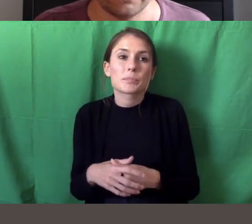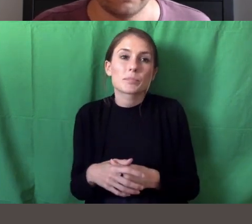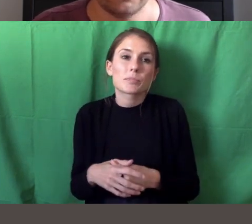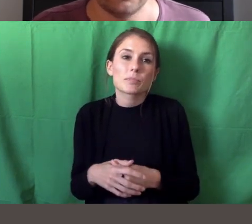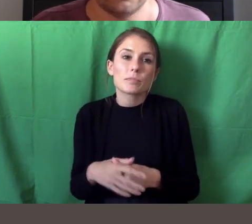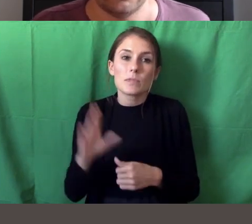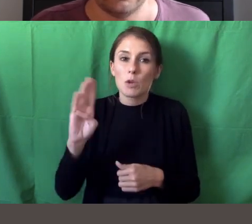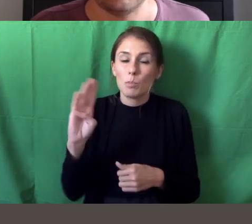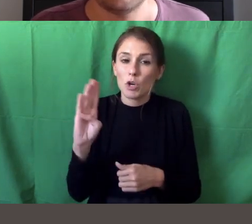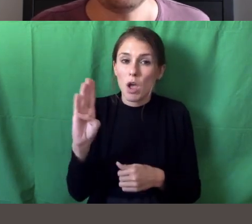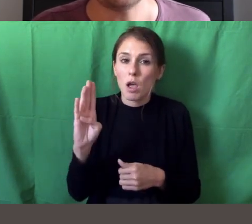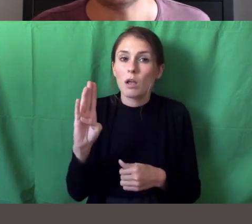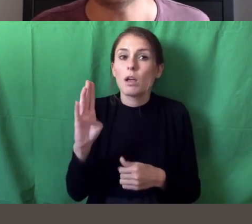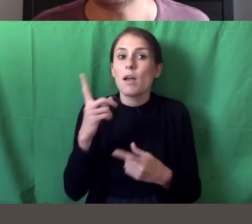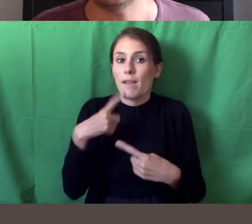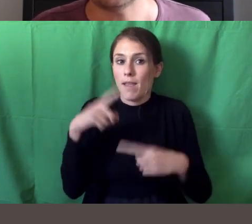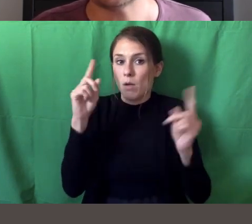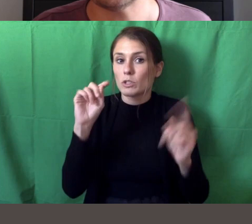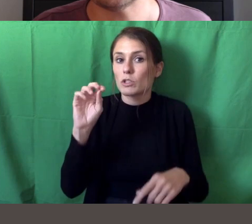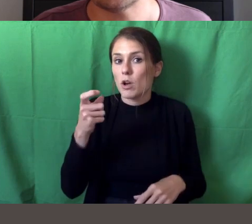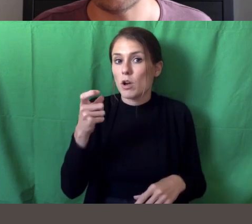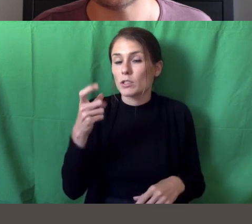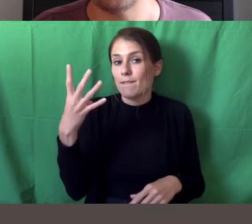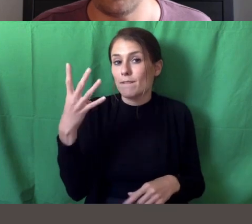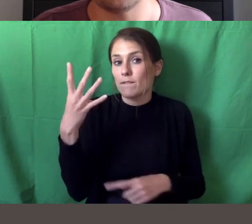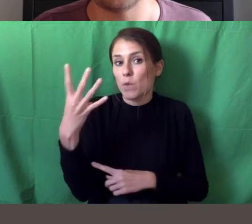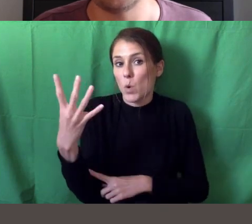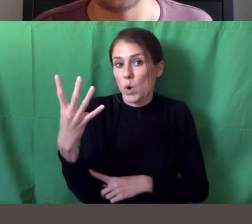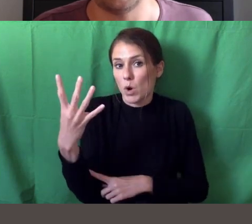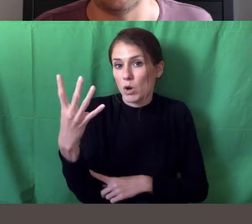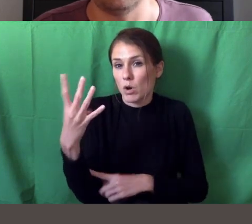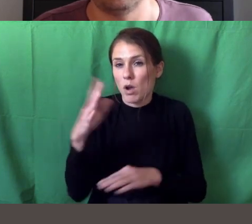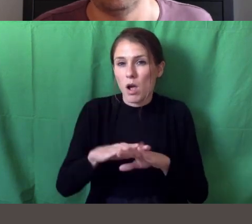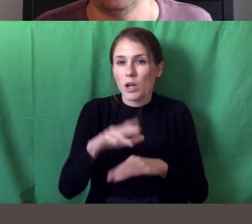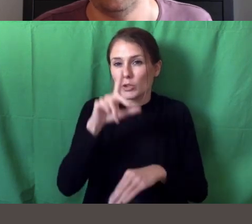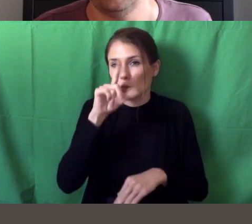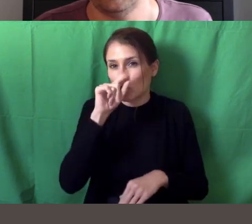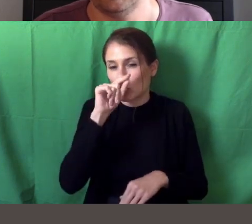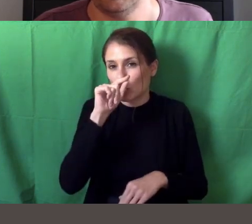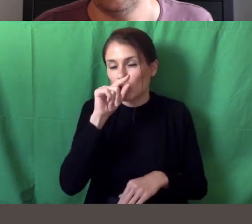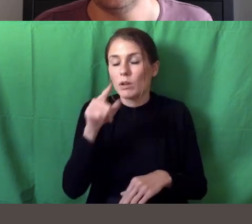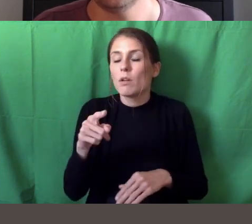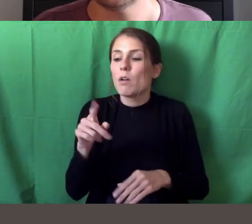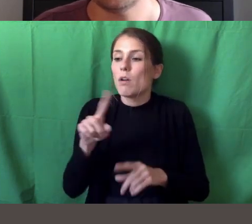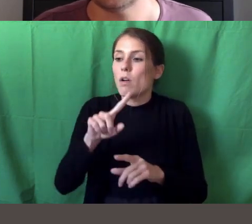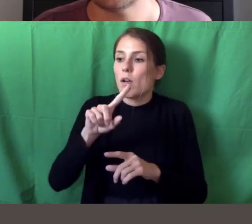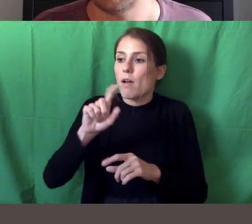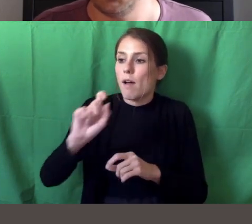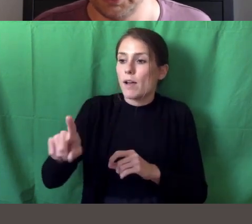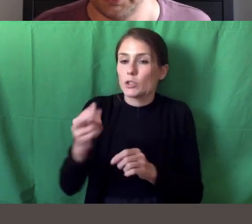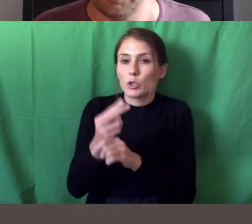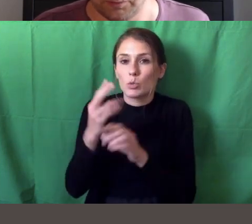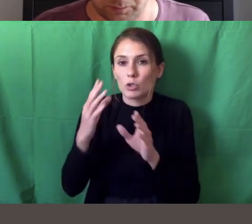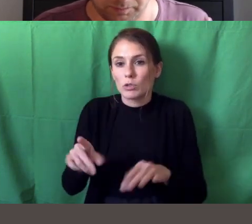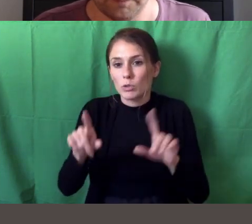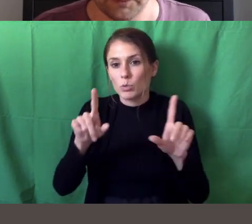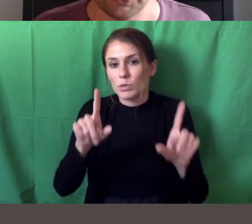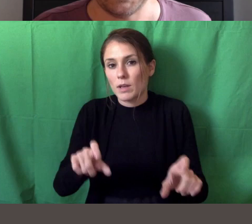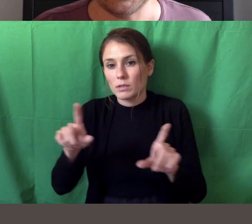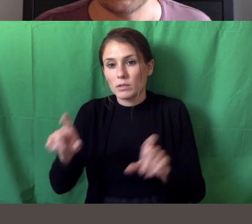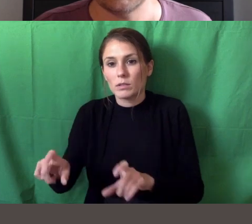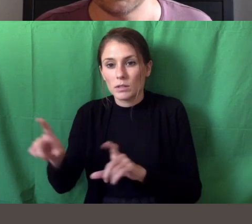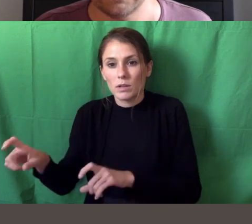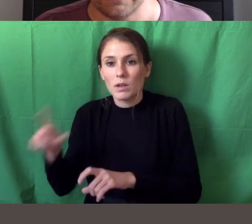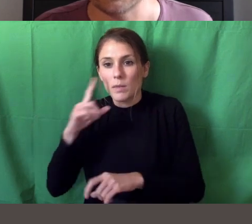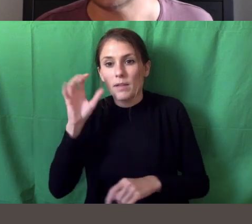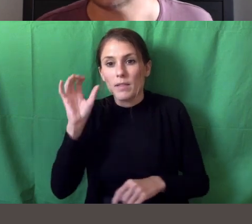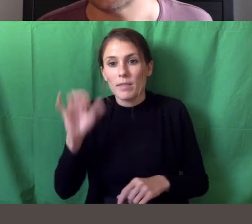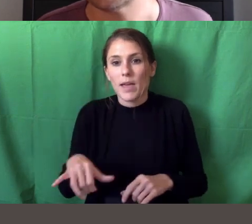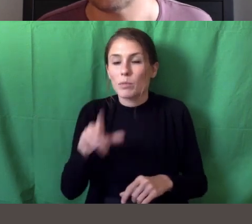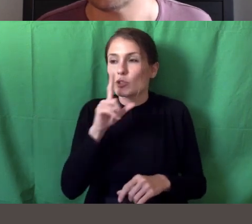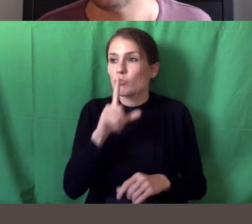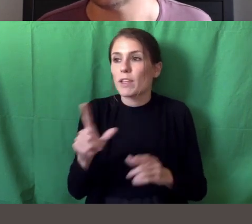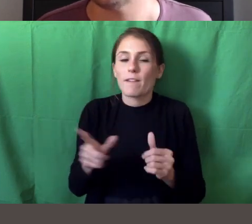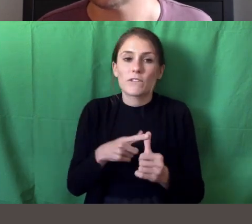code. And then Bernát announced tox 4 alpha 2 on Twitter. He also asked the users to test